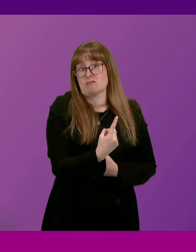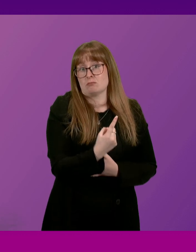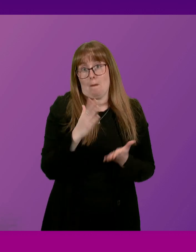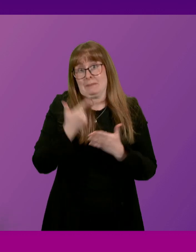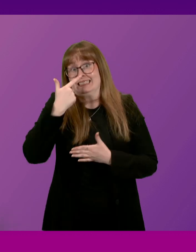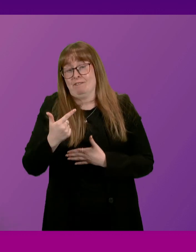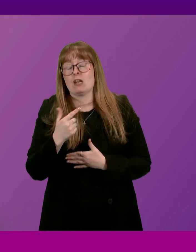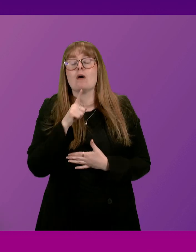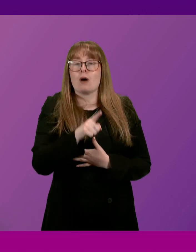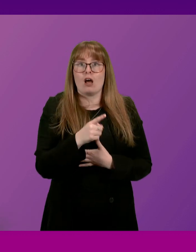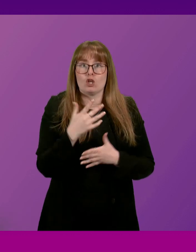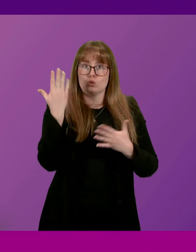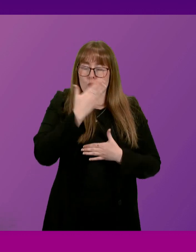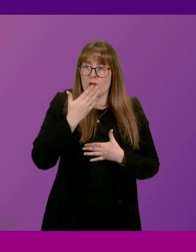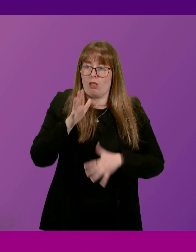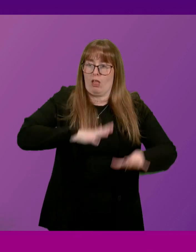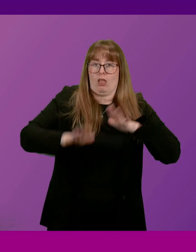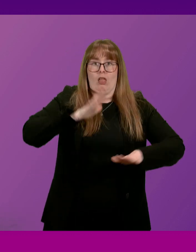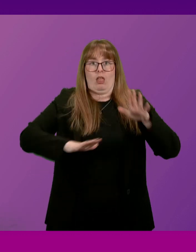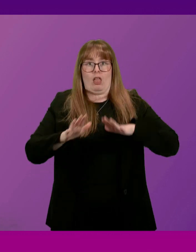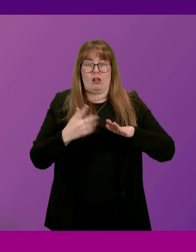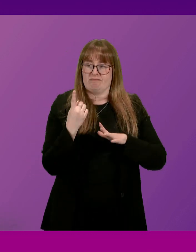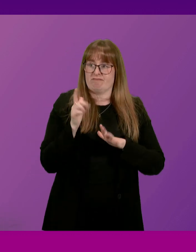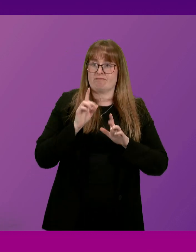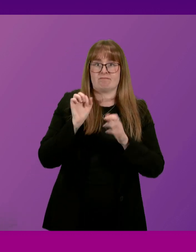segregated and became distressed. He was left alone for so long that he banged his head off